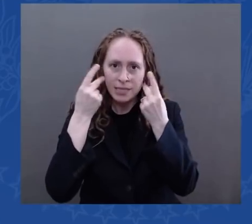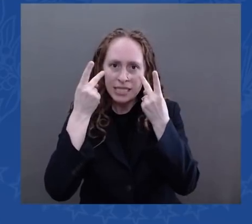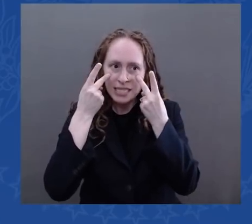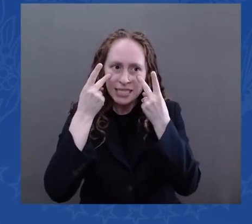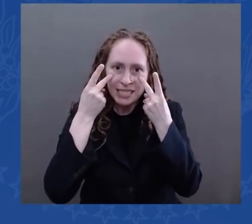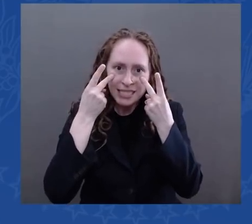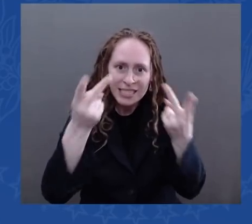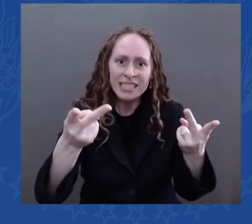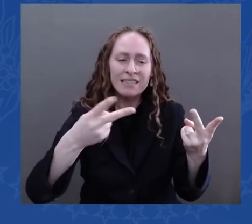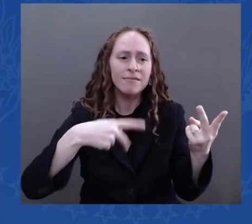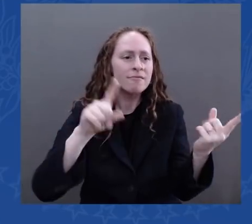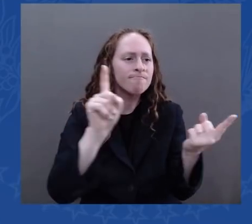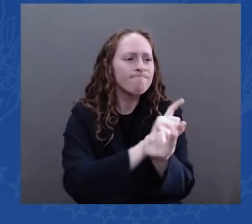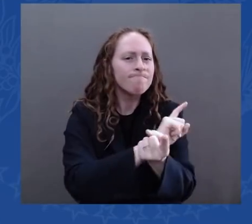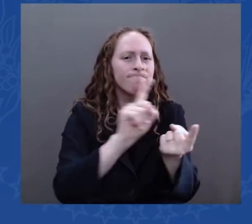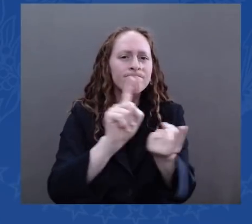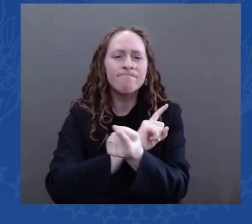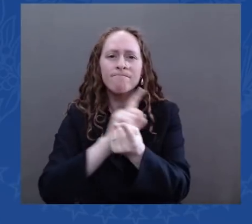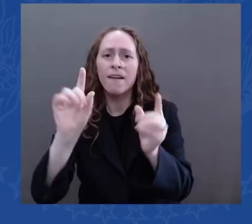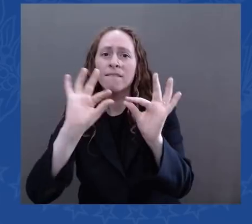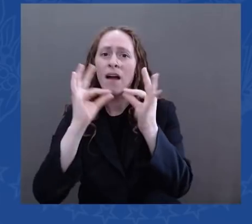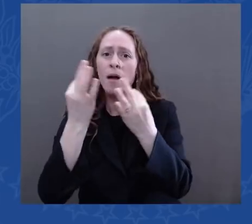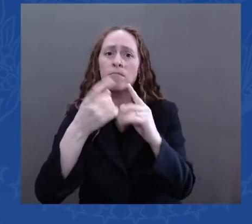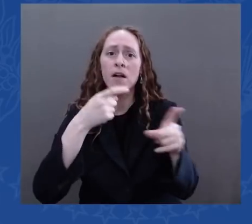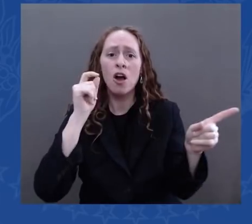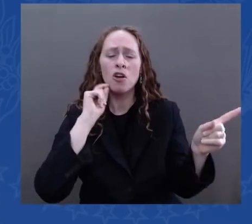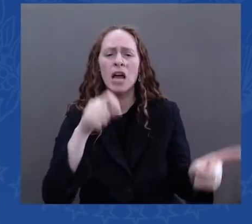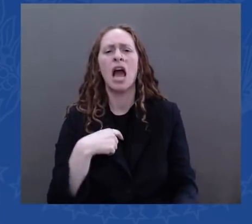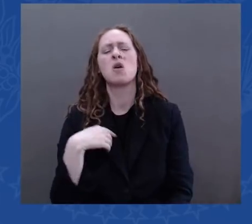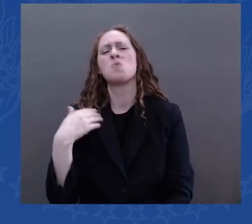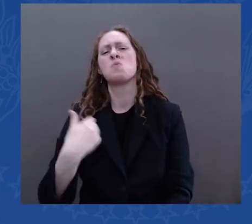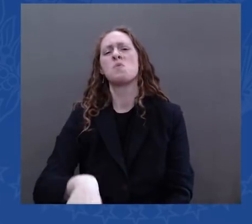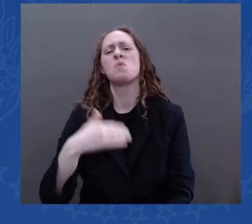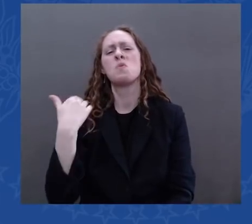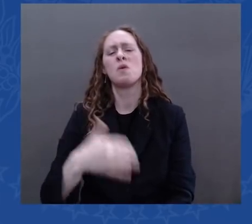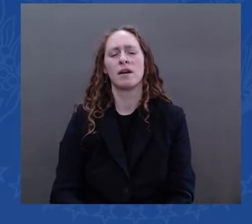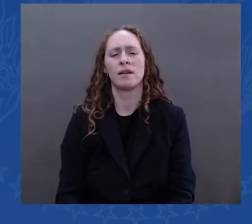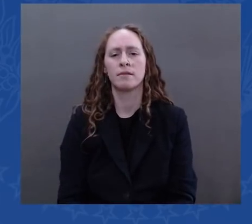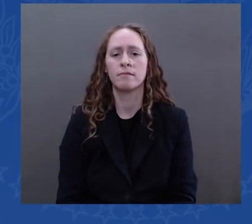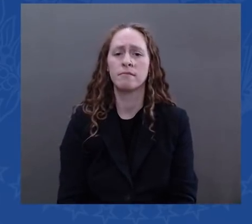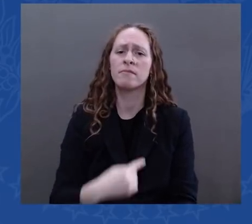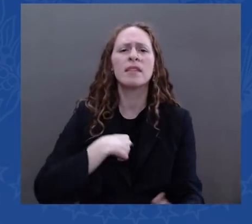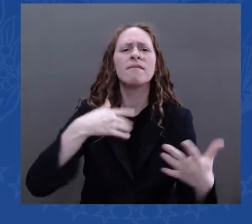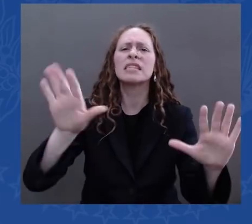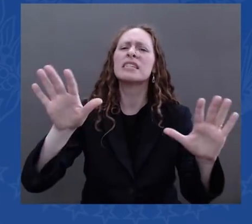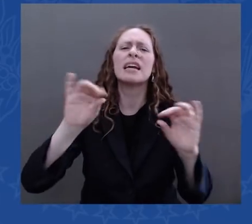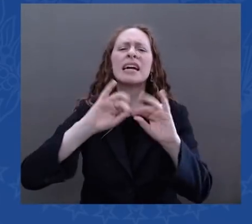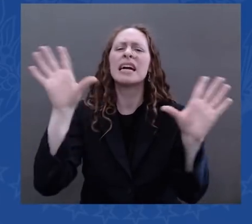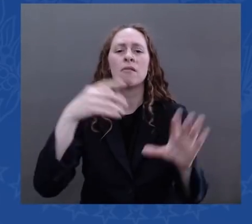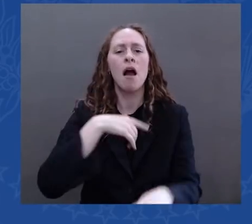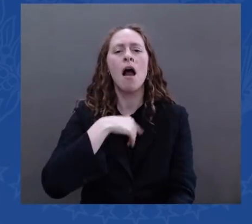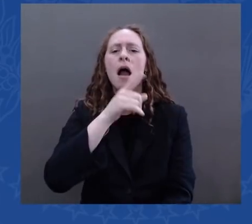I wasn't then, nor am I now, articulating a policy change. I was expressing the moral outrage that I feel, and I make no apologies for it.